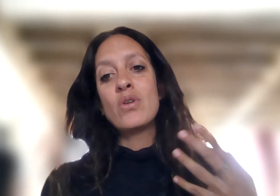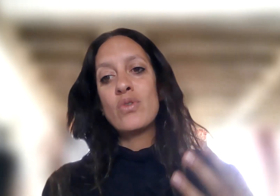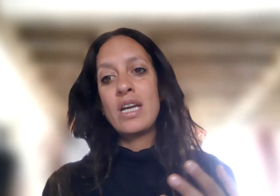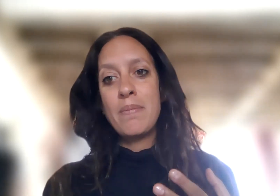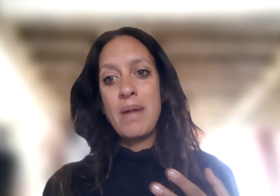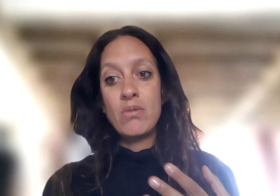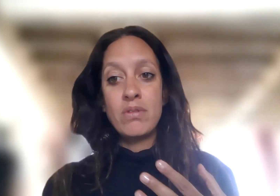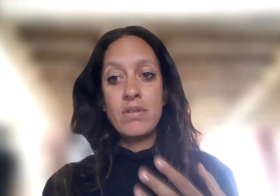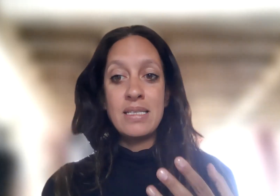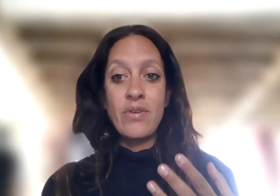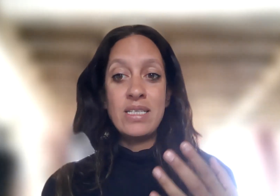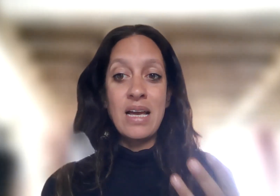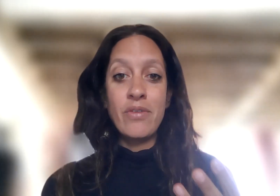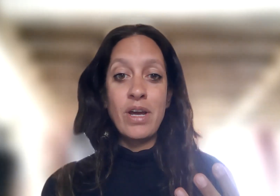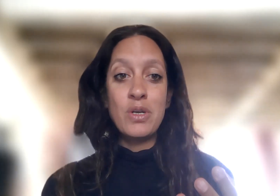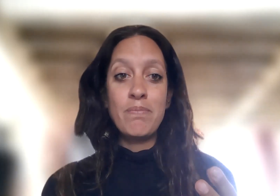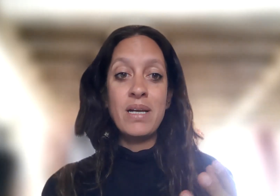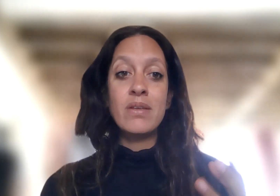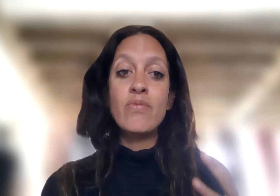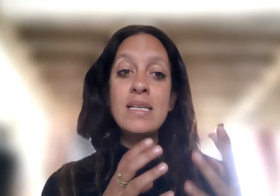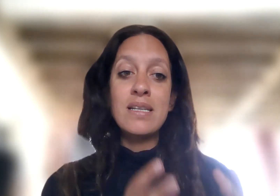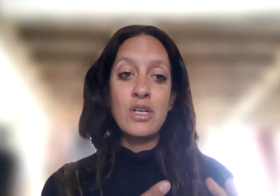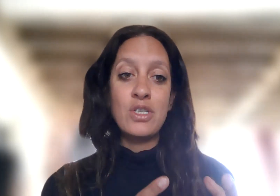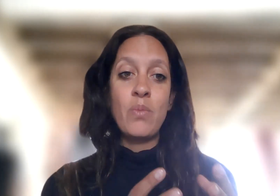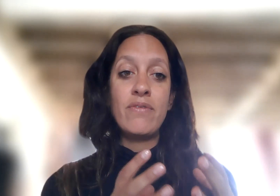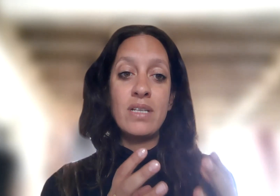the first thing we really want to focus, the entry point. it is on